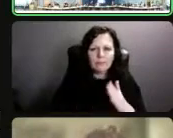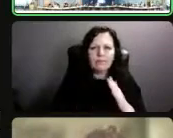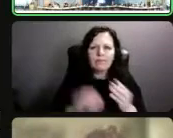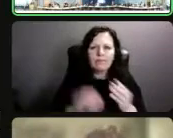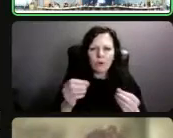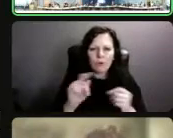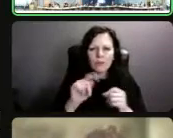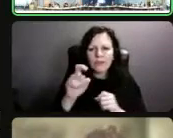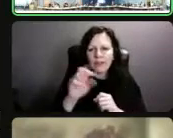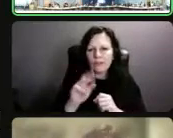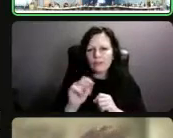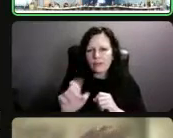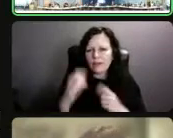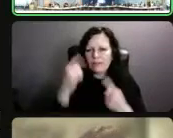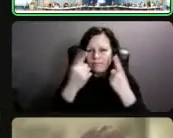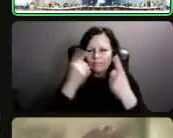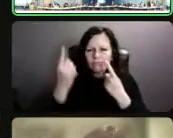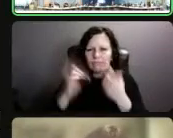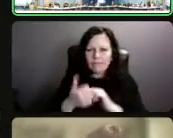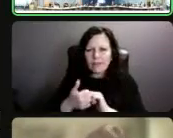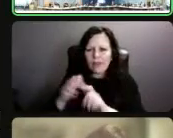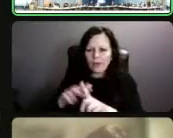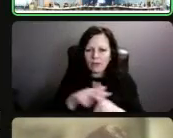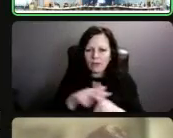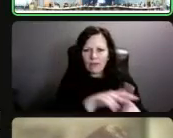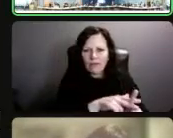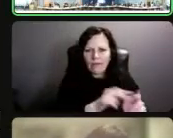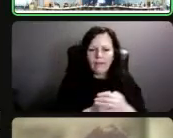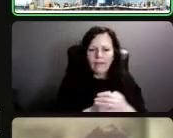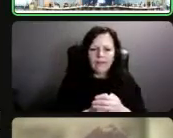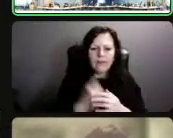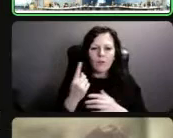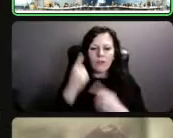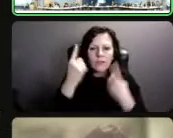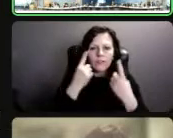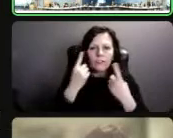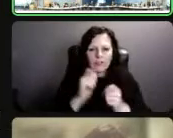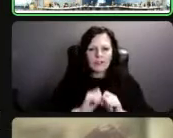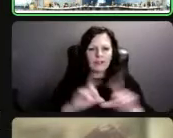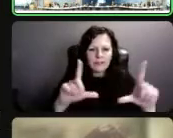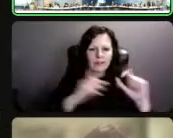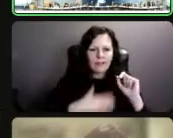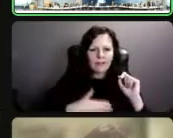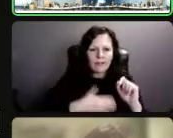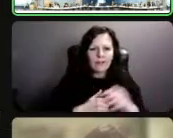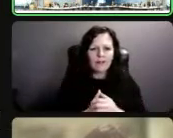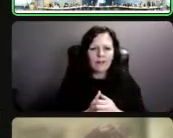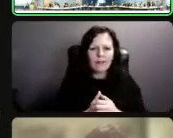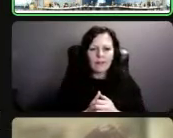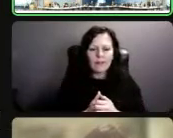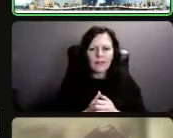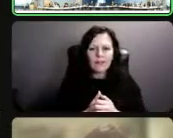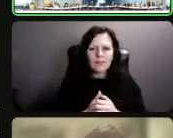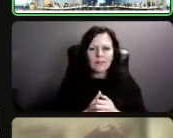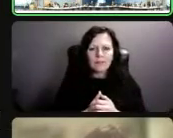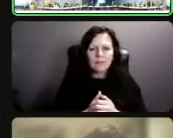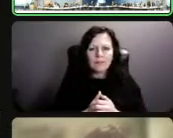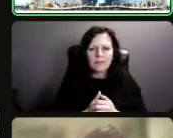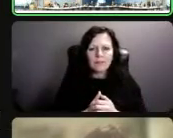WOULD BE FACED WITH ALL THE ABOUT. THERE WOULD BE A FIRE TO YOUR